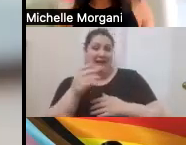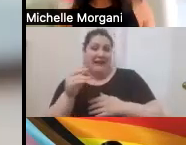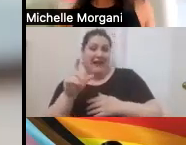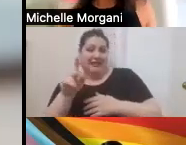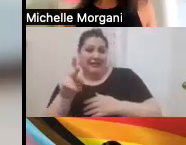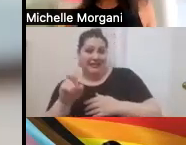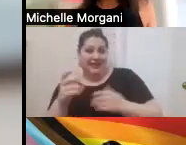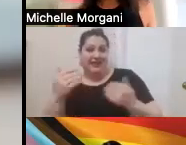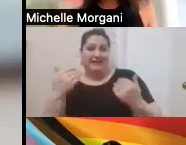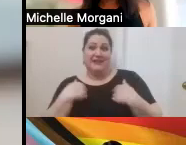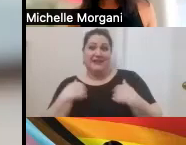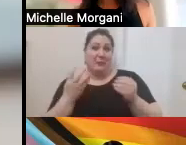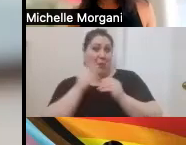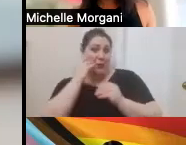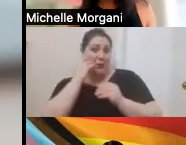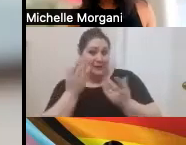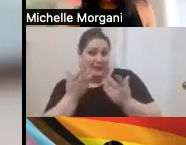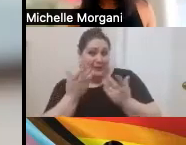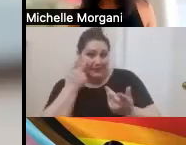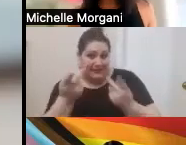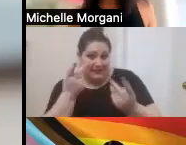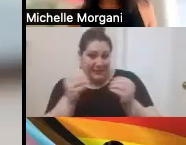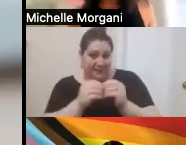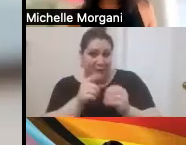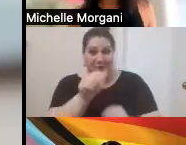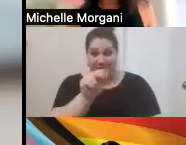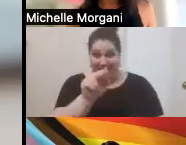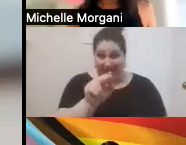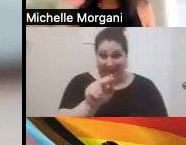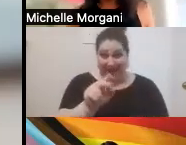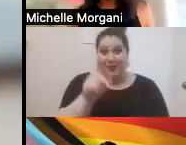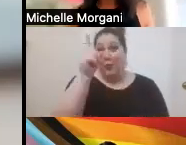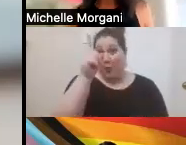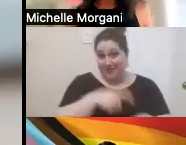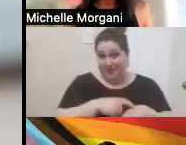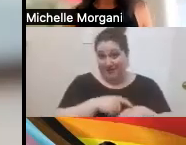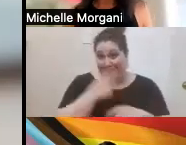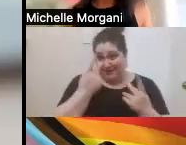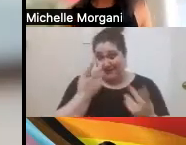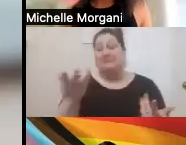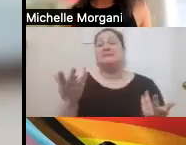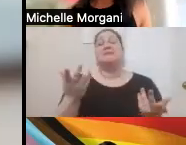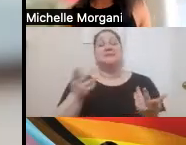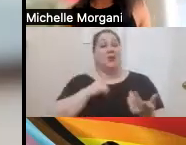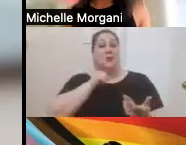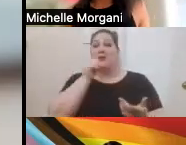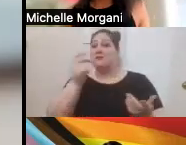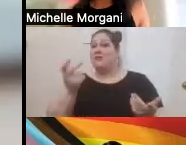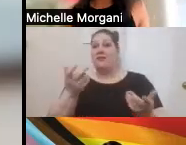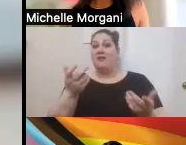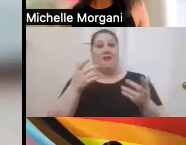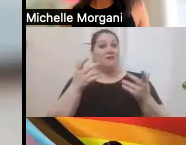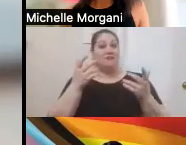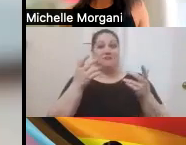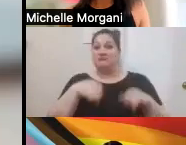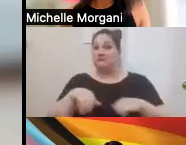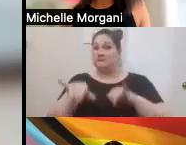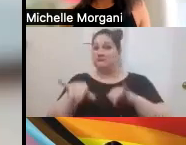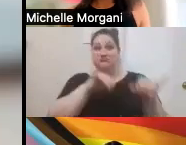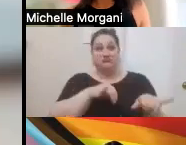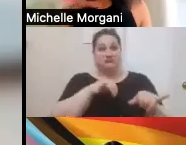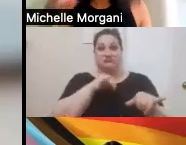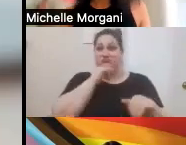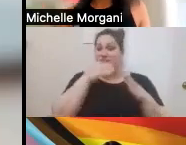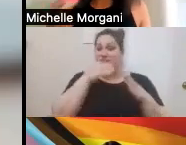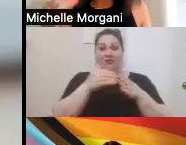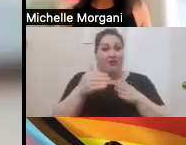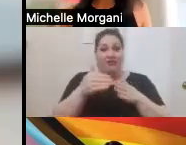So it's not as common in the post secondary with respect to that kind of need.